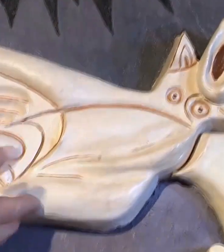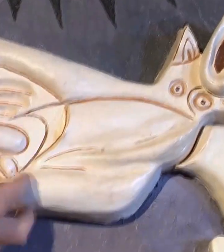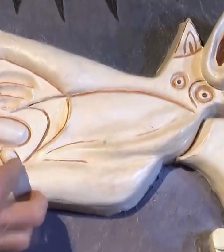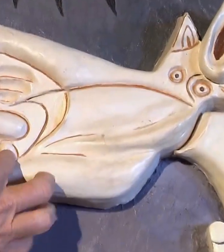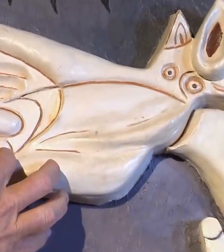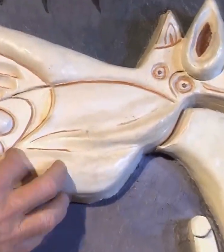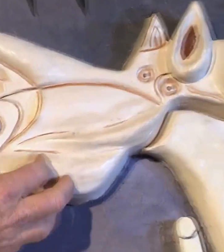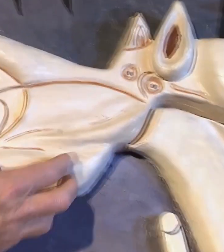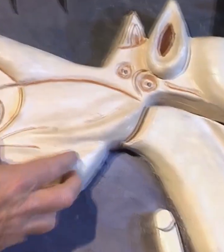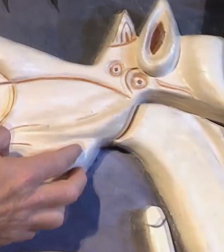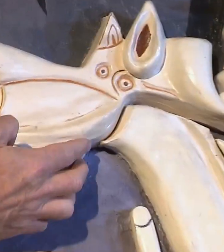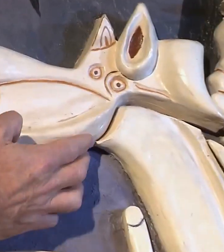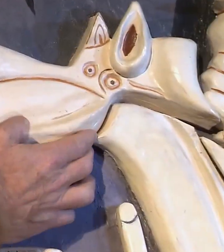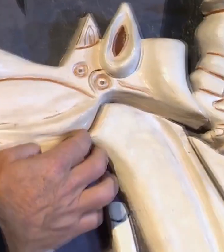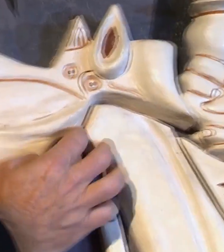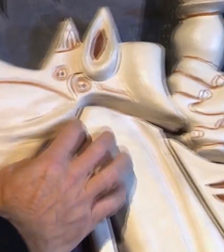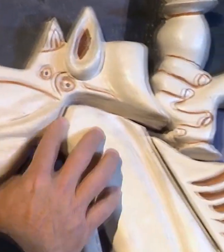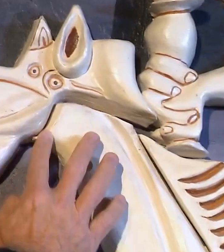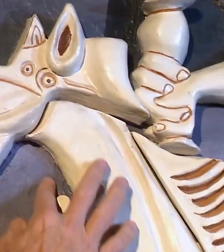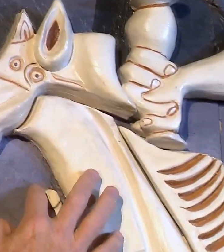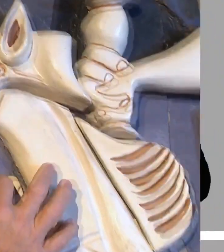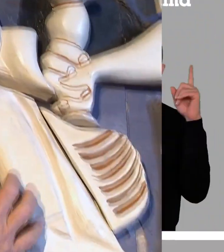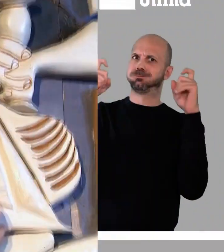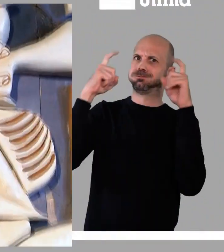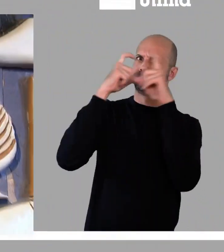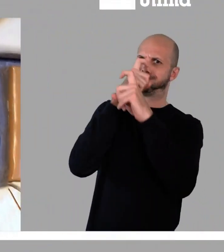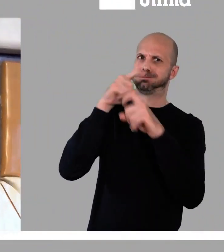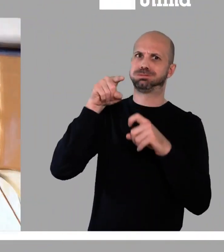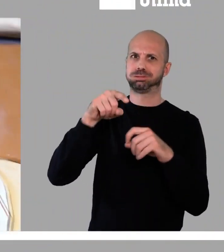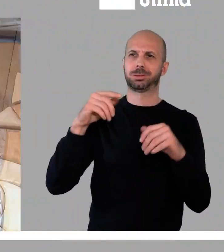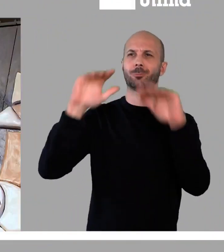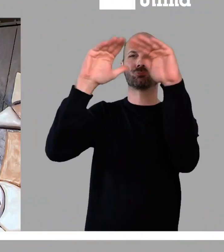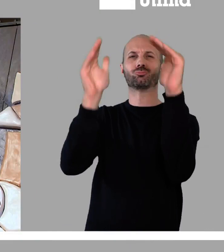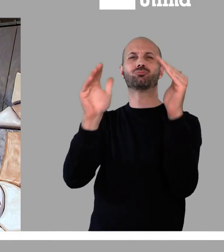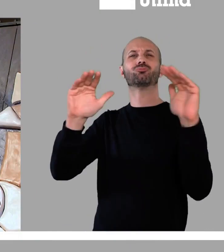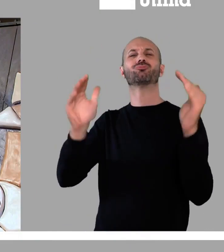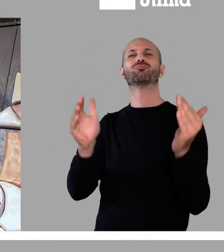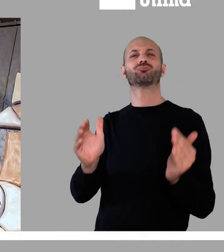Even tactility is obliged to follow the forced path